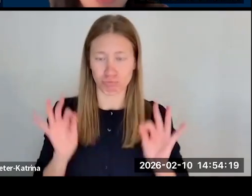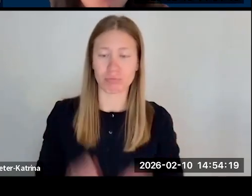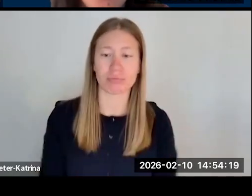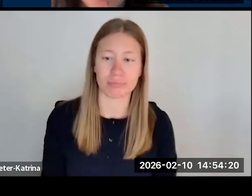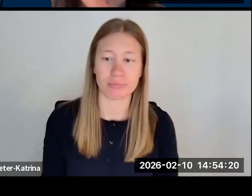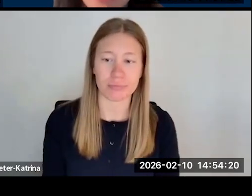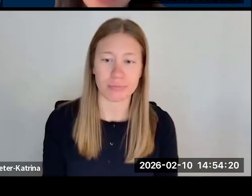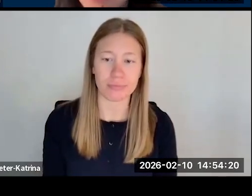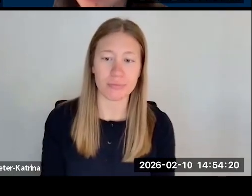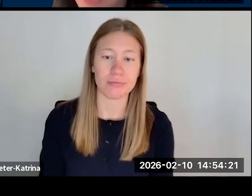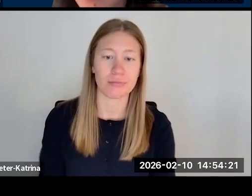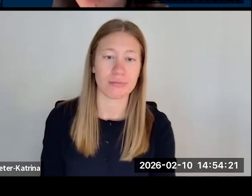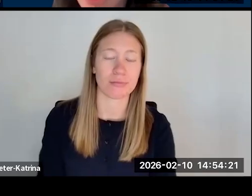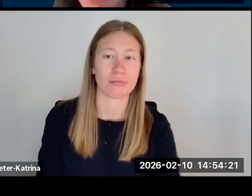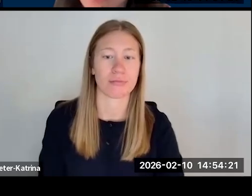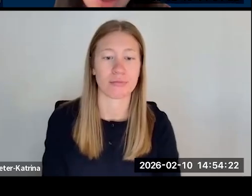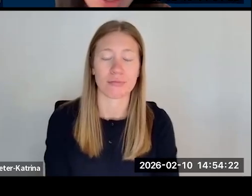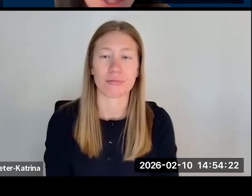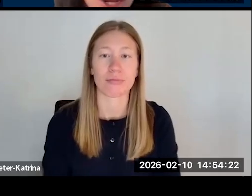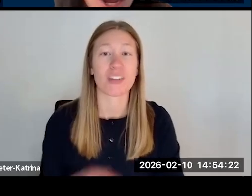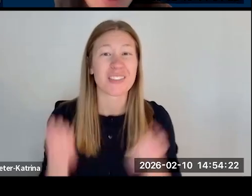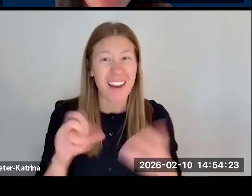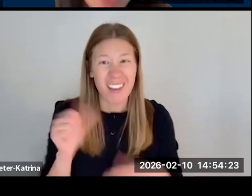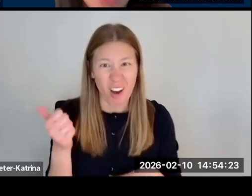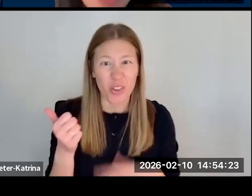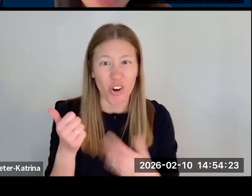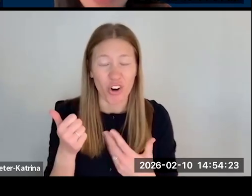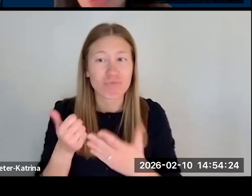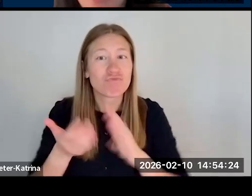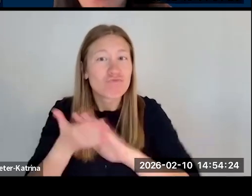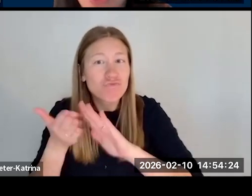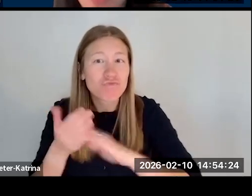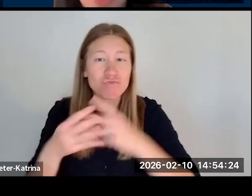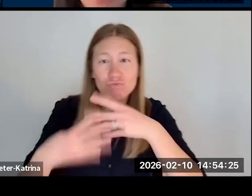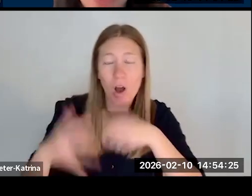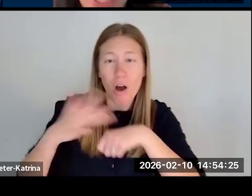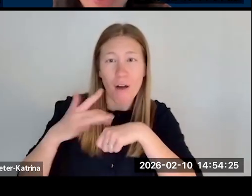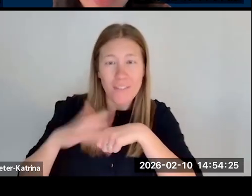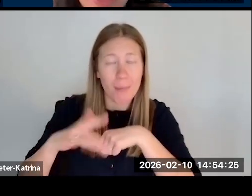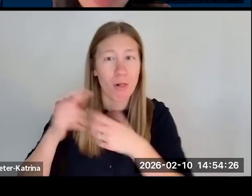There's a lot of other things that Grackle checks for. You'll notice that some of them are flagged